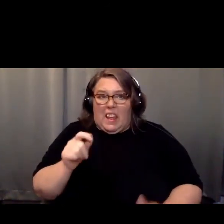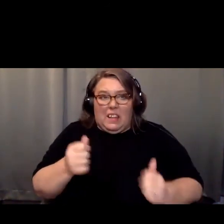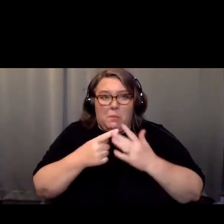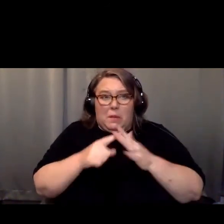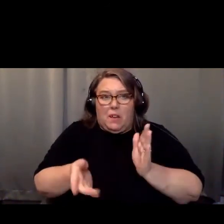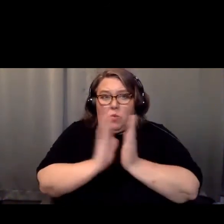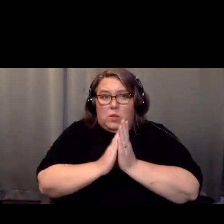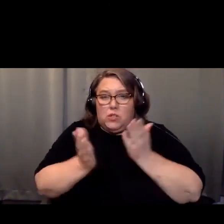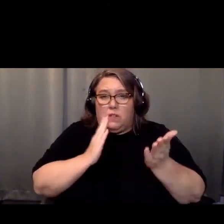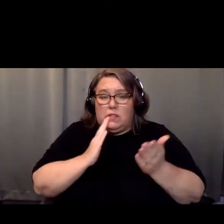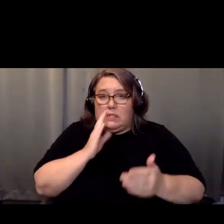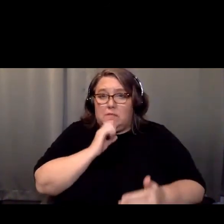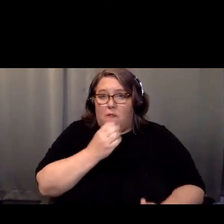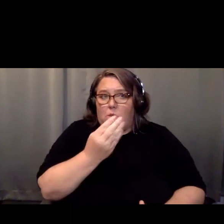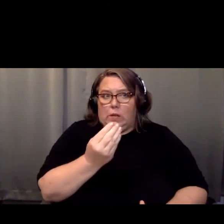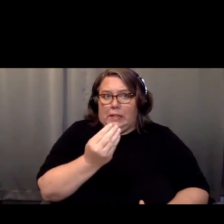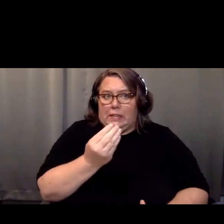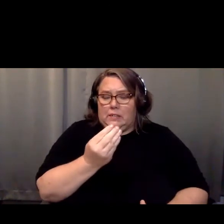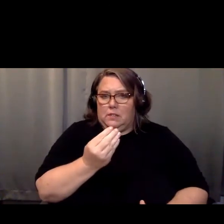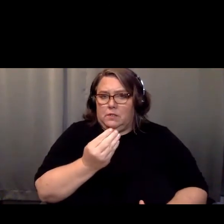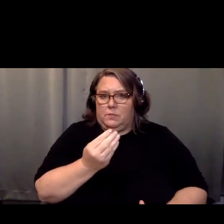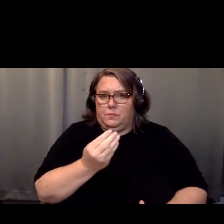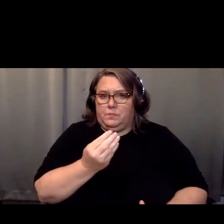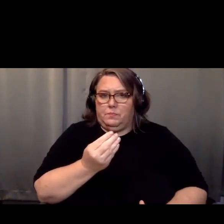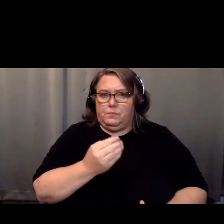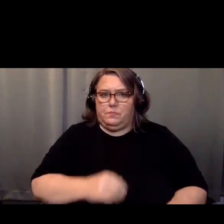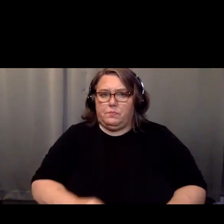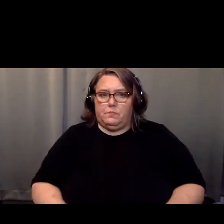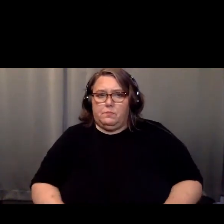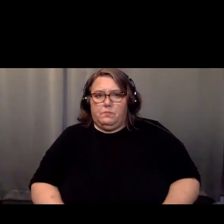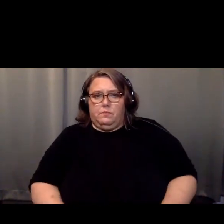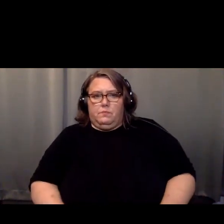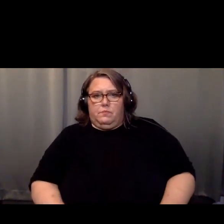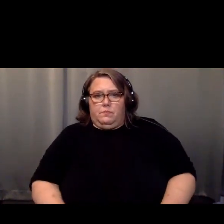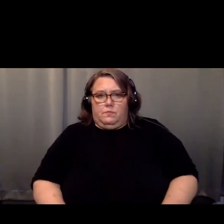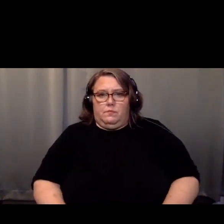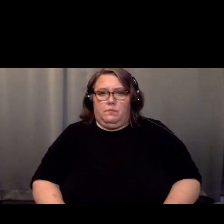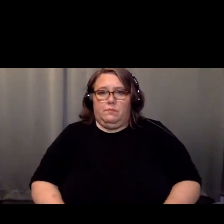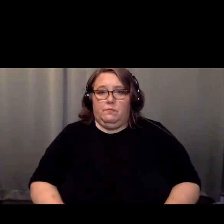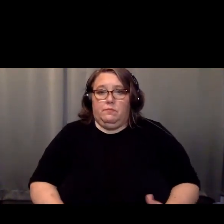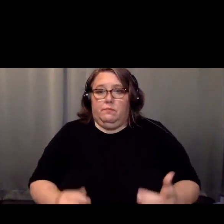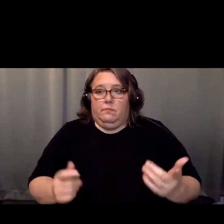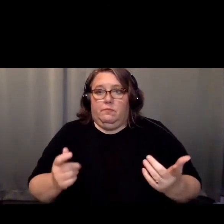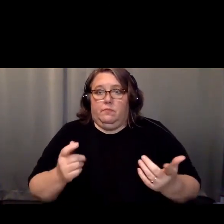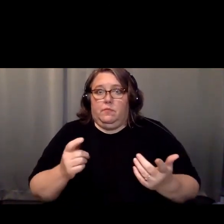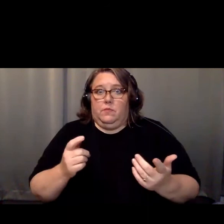So, there is no, okay, I guess there is no righter,